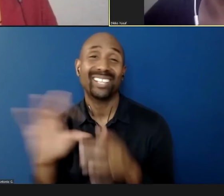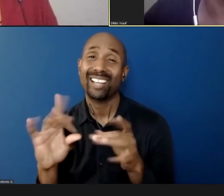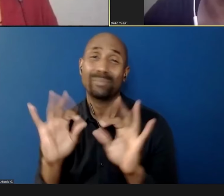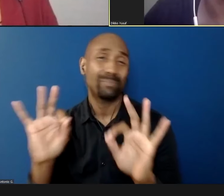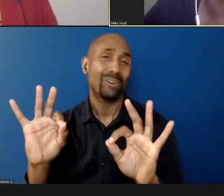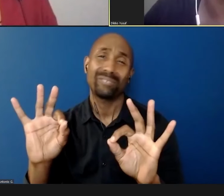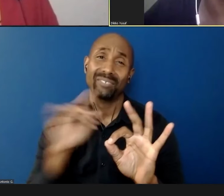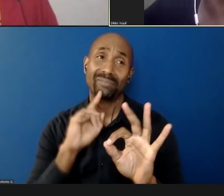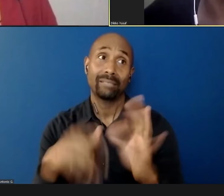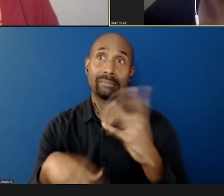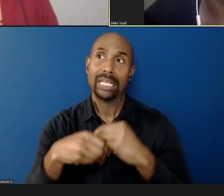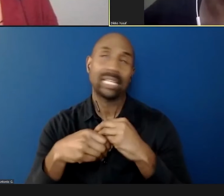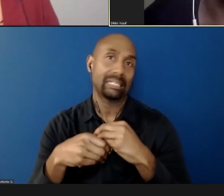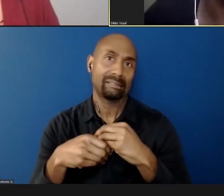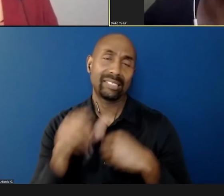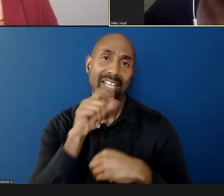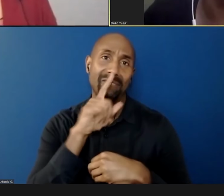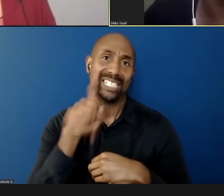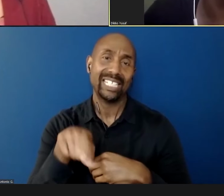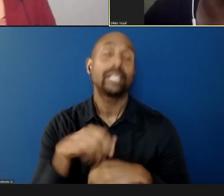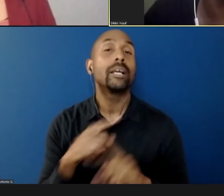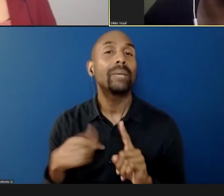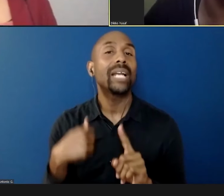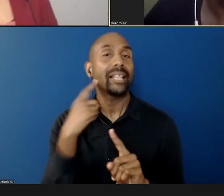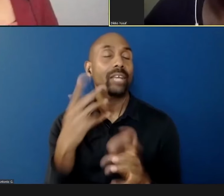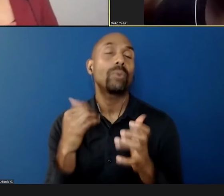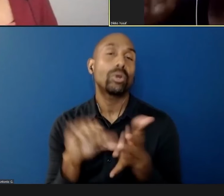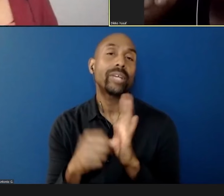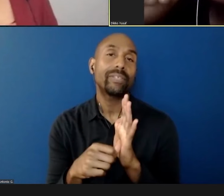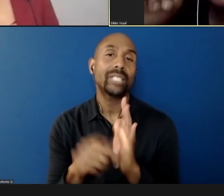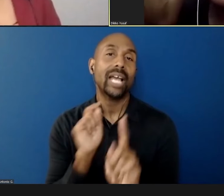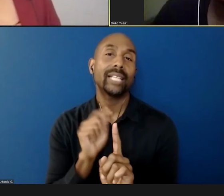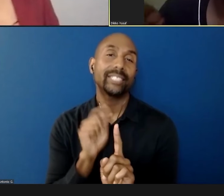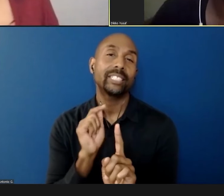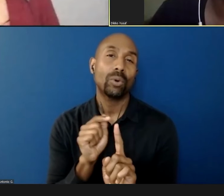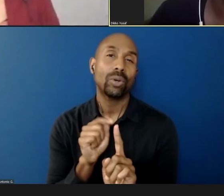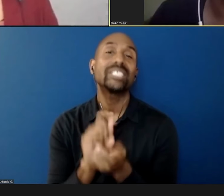a very important point and it's worth emphasizing as much as we can because the key point that